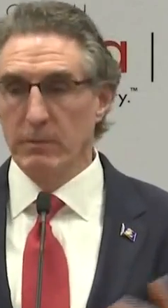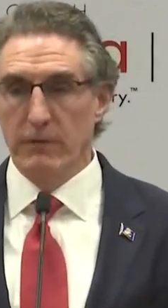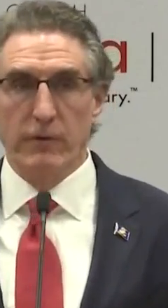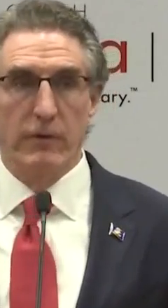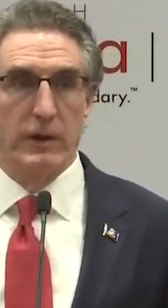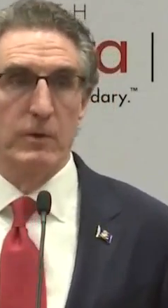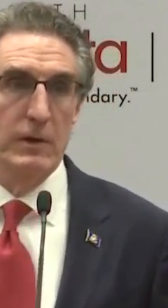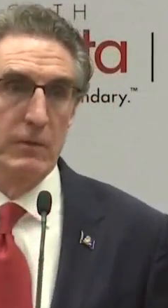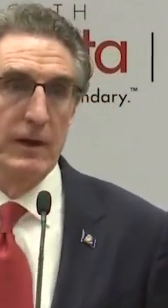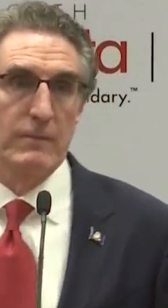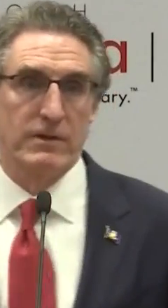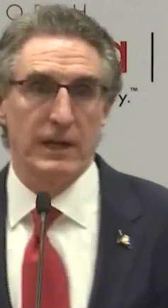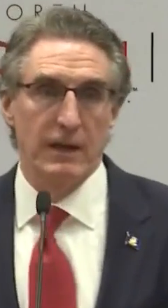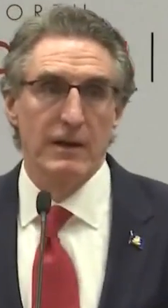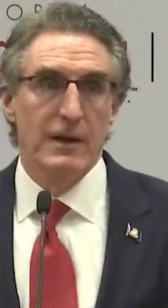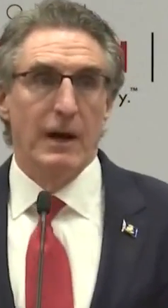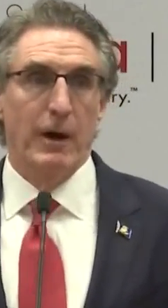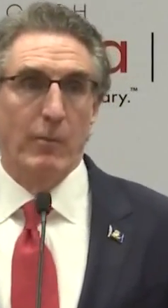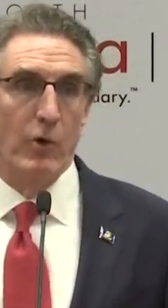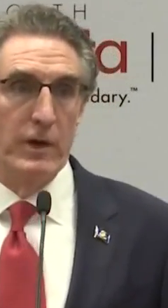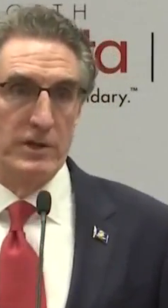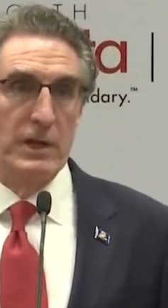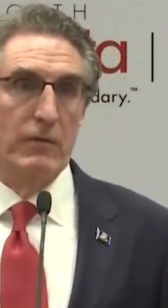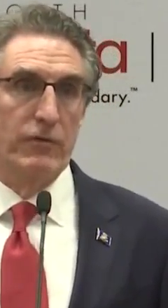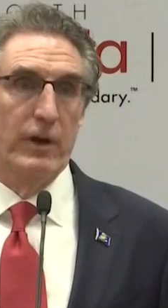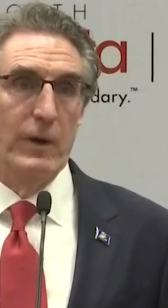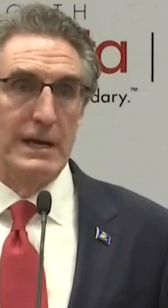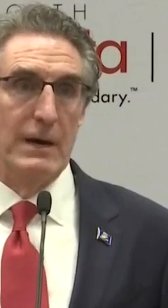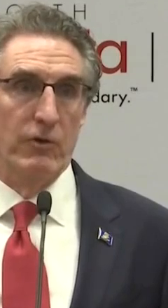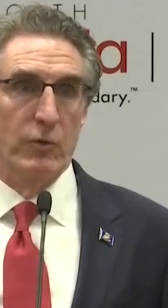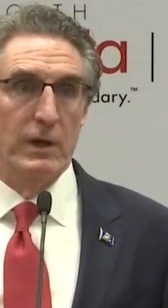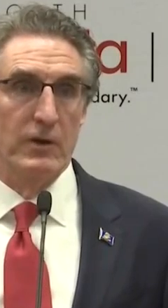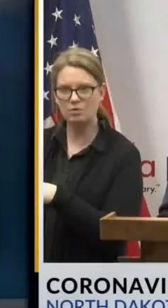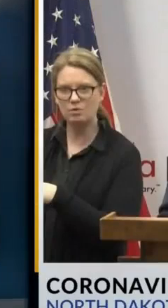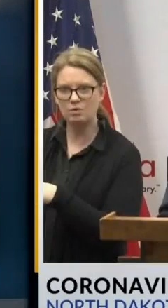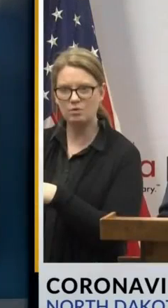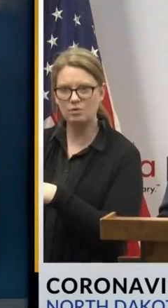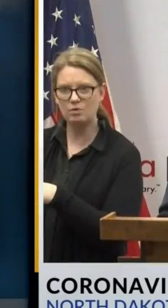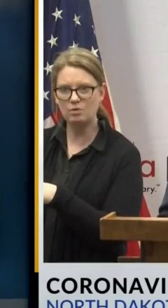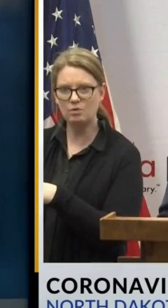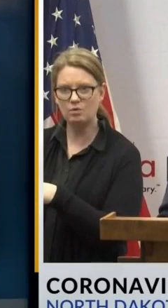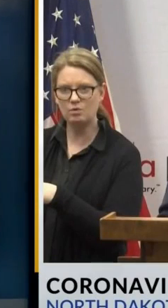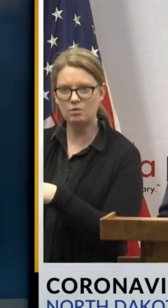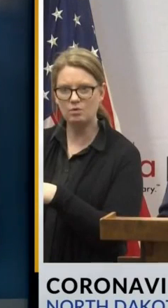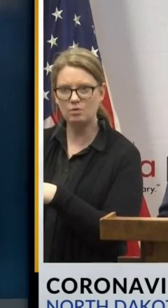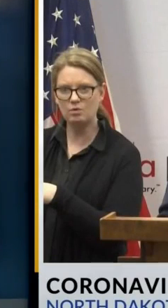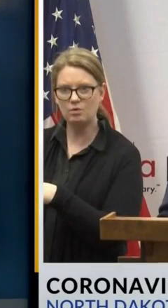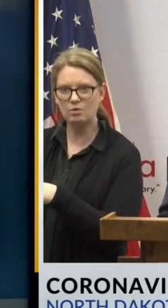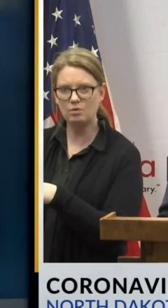THE COMMUNITY. WE HAVE GOT TO BE THINKING ABOUT MORE THAN OURSELVES RIGHT NOW. (COOPER) BURGUM SAYS OUTSIDE OF